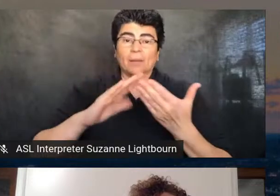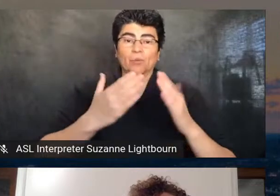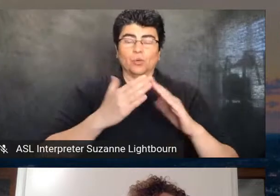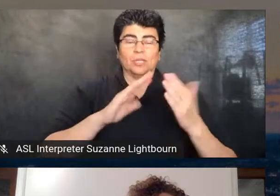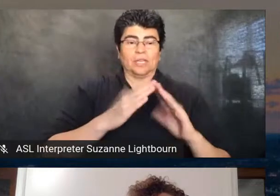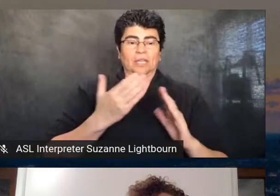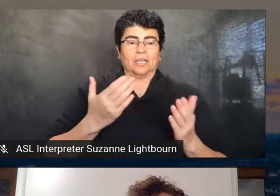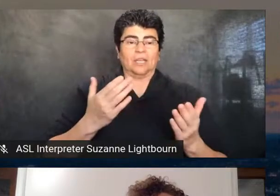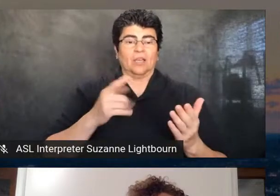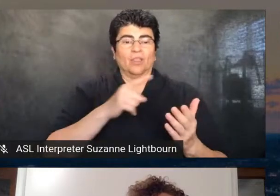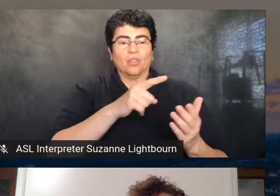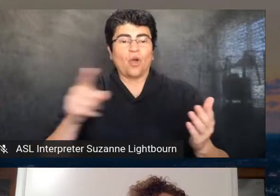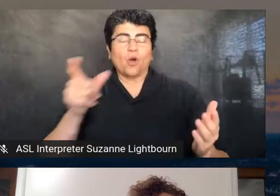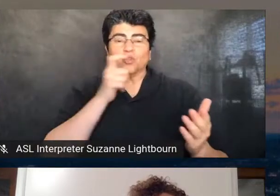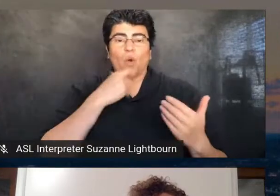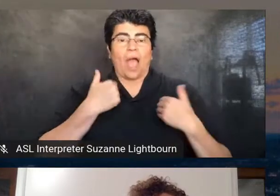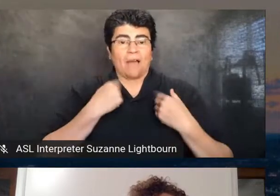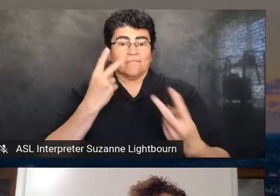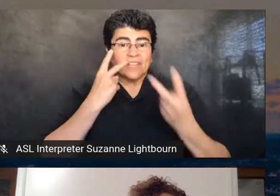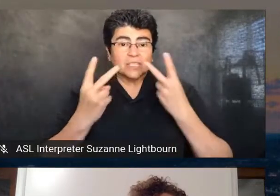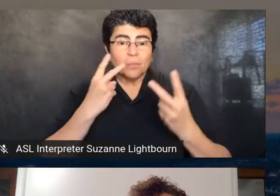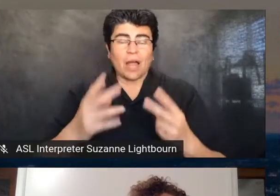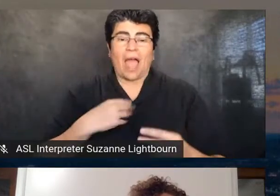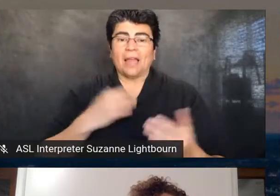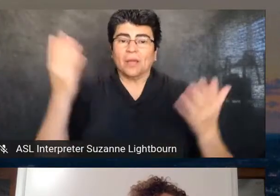both who have visible and invisible disabilities,